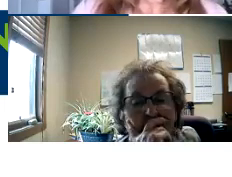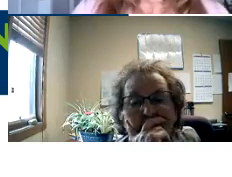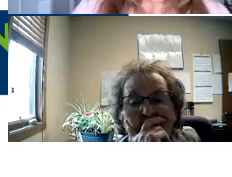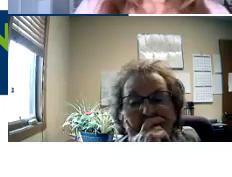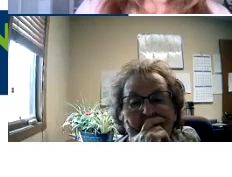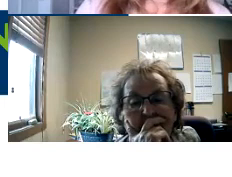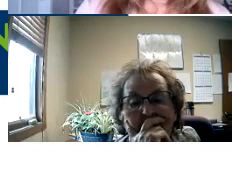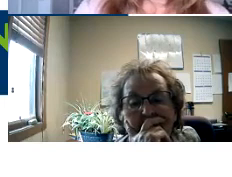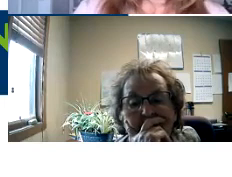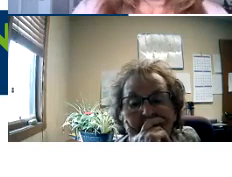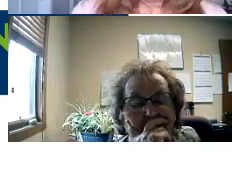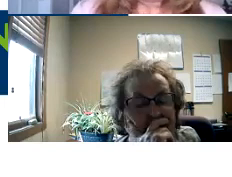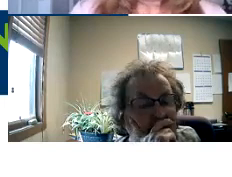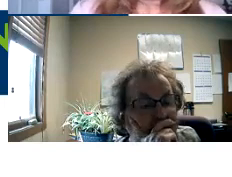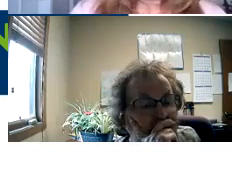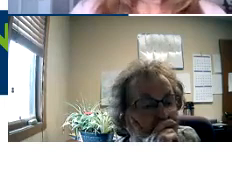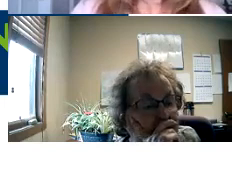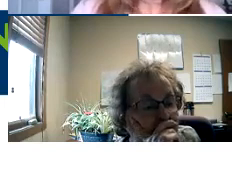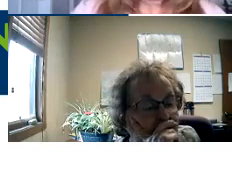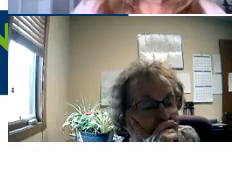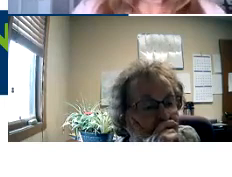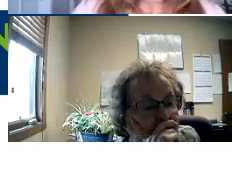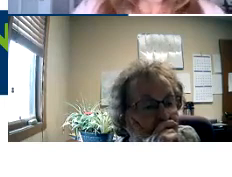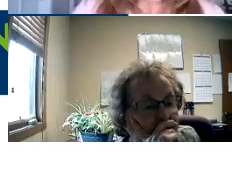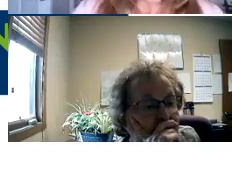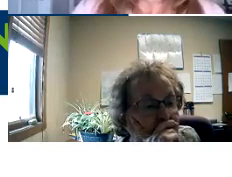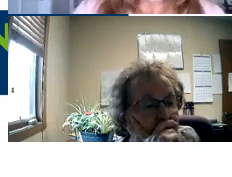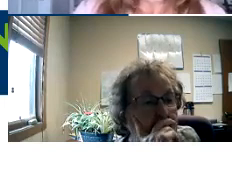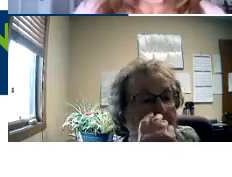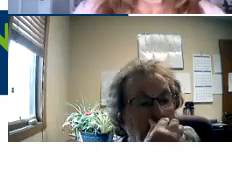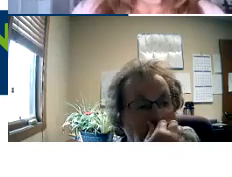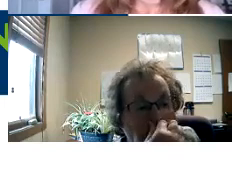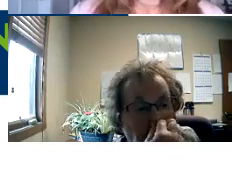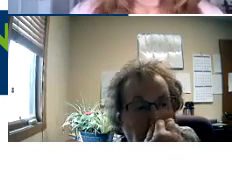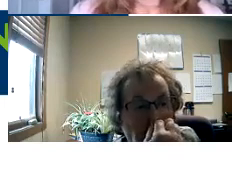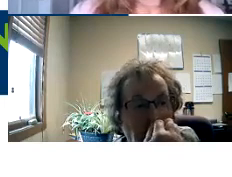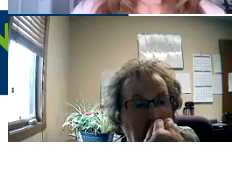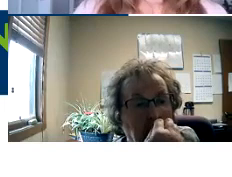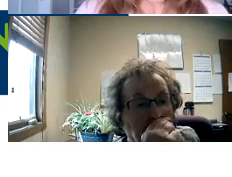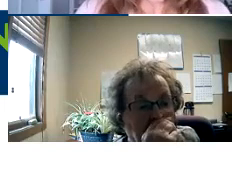Doesn't it coordinator? And doesn't it manager for the agency and will talk about what those positions 63 00:02:13,712 --> 00:02:16,909 are and what what those responsibilities are?